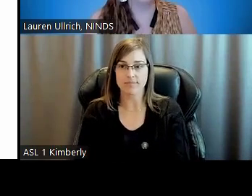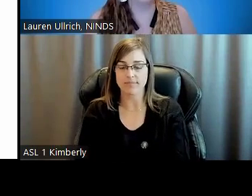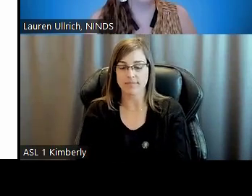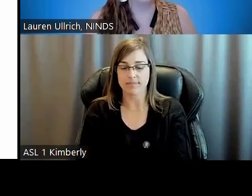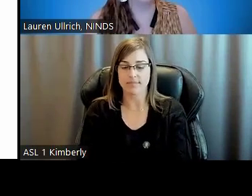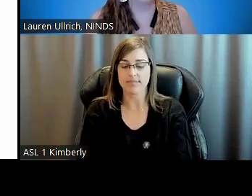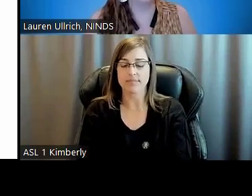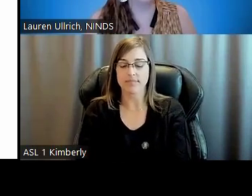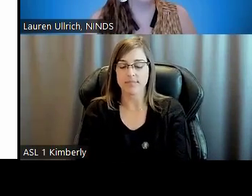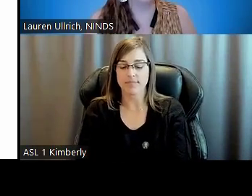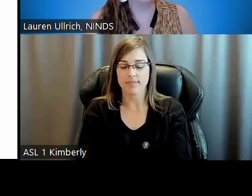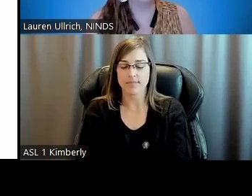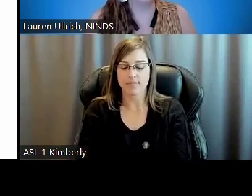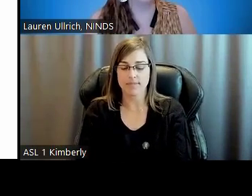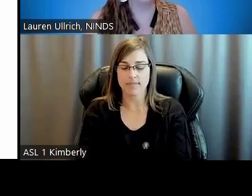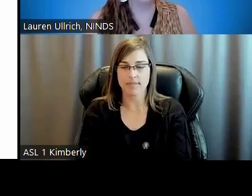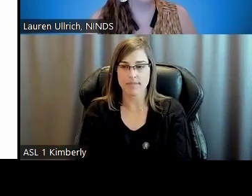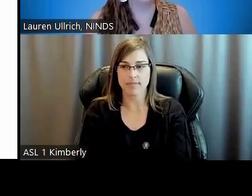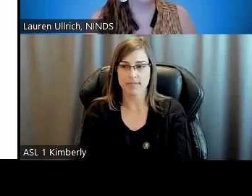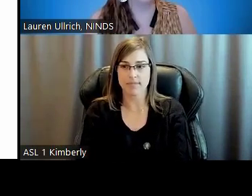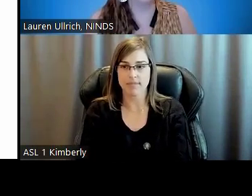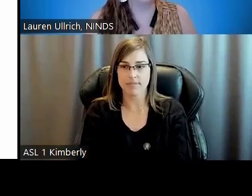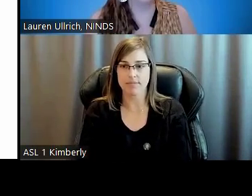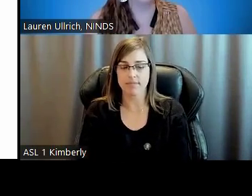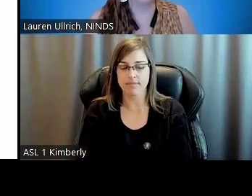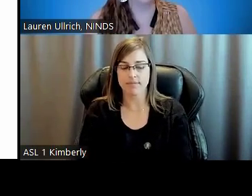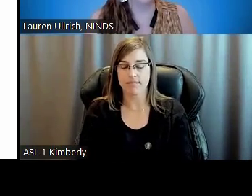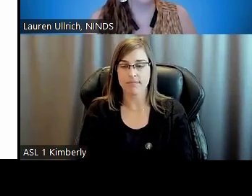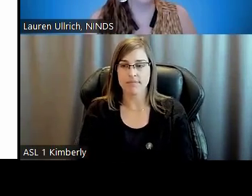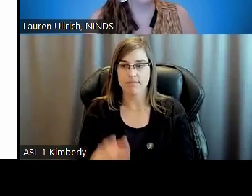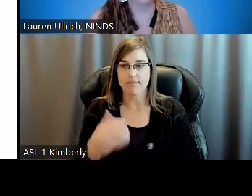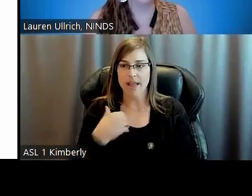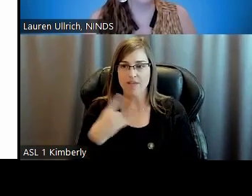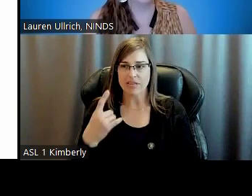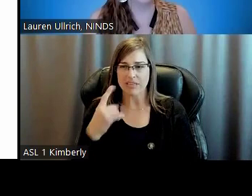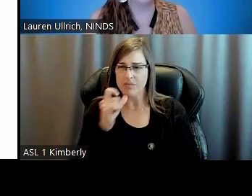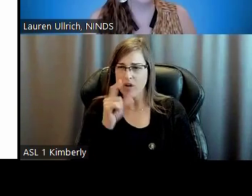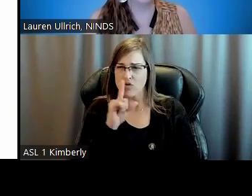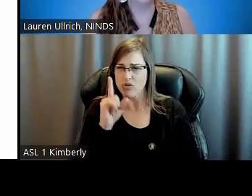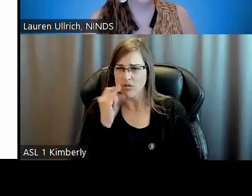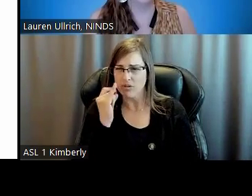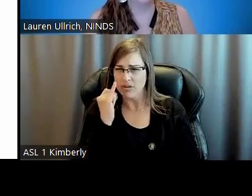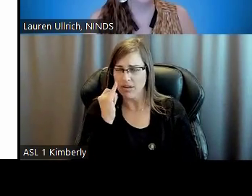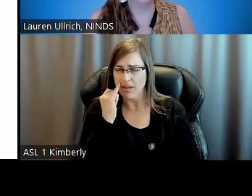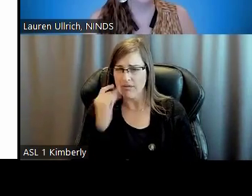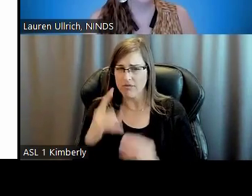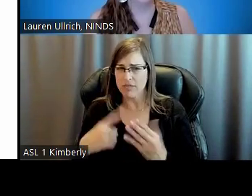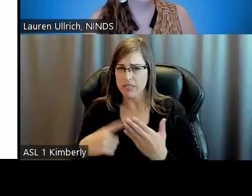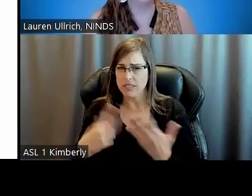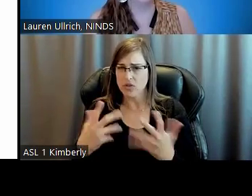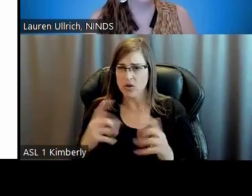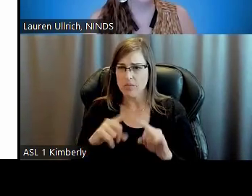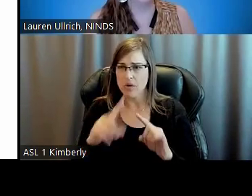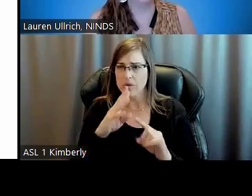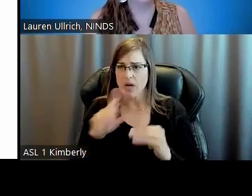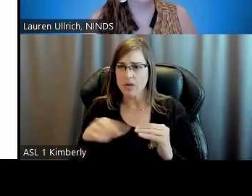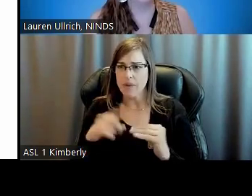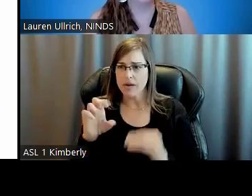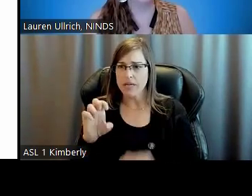Teraya Donaldson, PhD: We .. . here's one. I'm not sure if we covered that, we kind of talked about ESIs earlier,